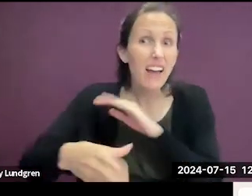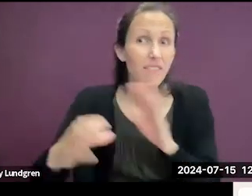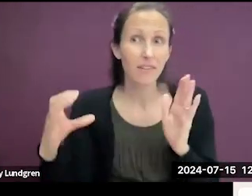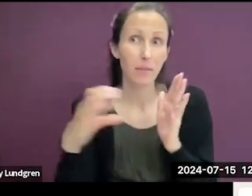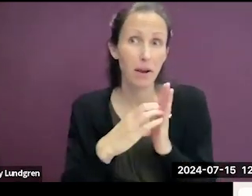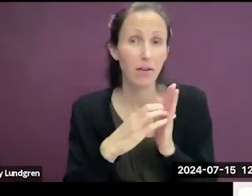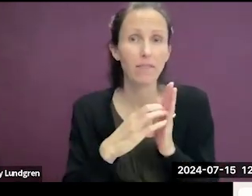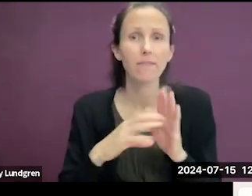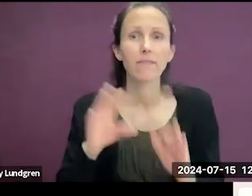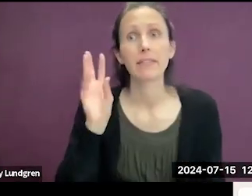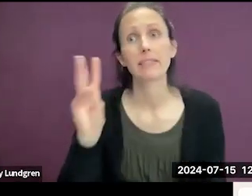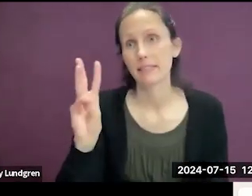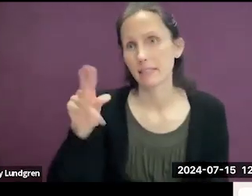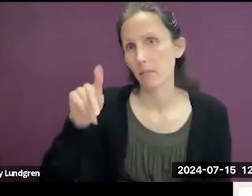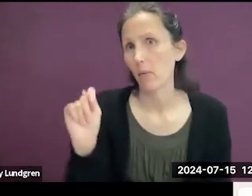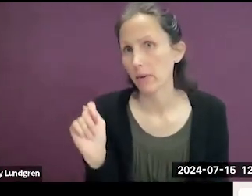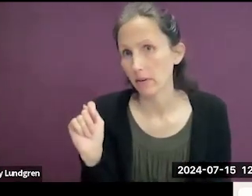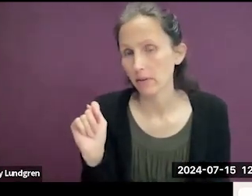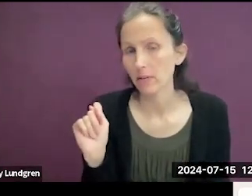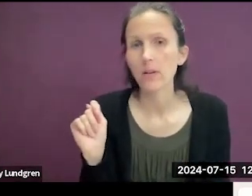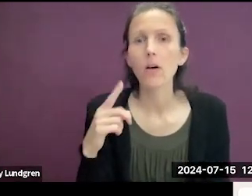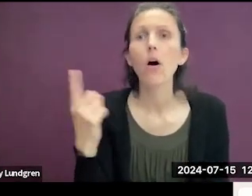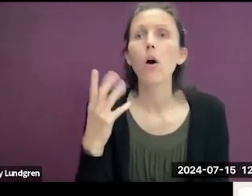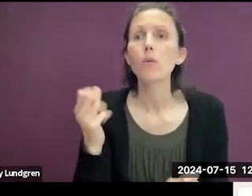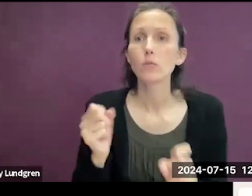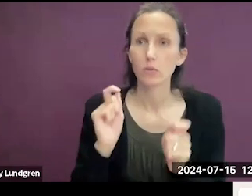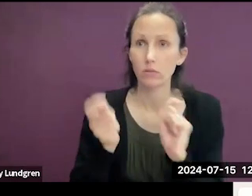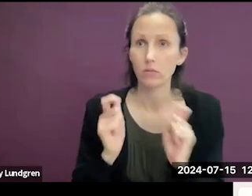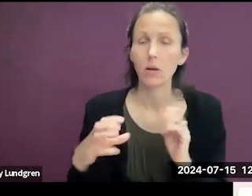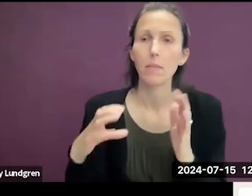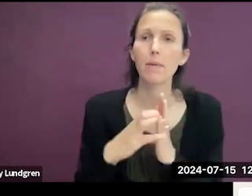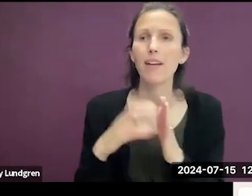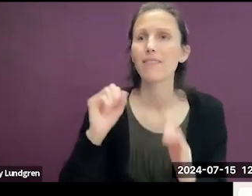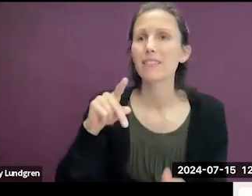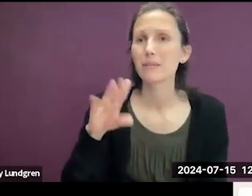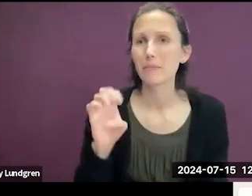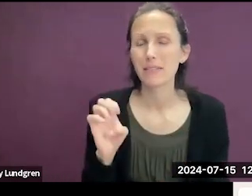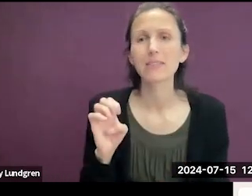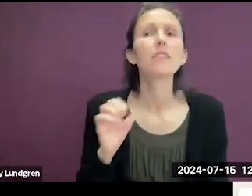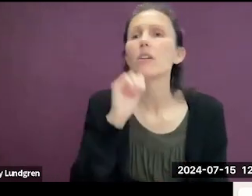We always want to adjust our paragraph spacing rather than just hitting the Enter key as well.